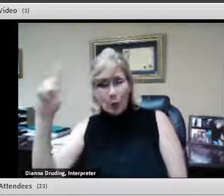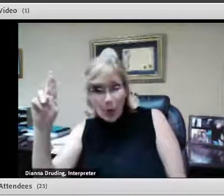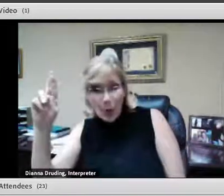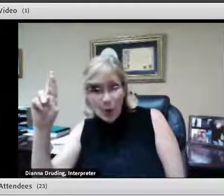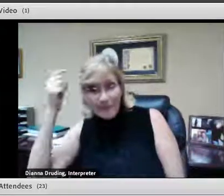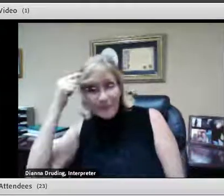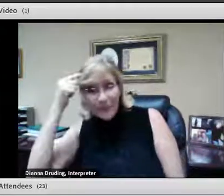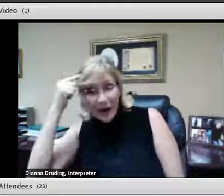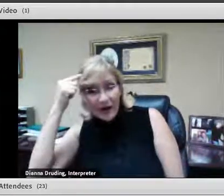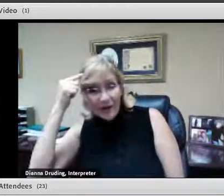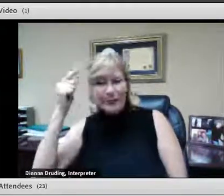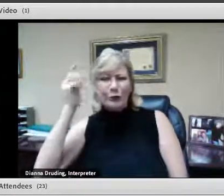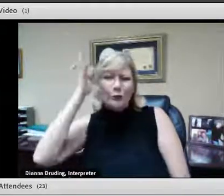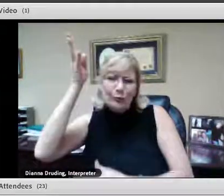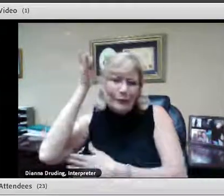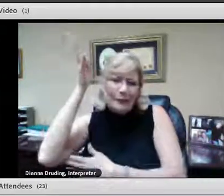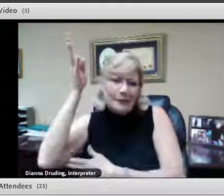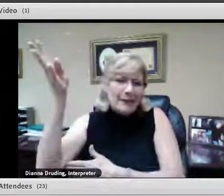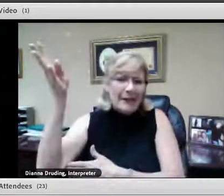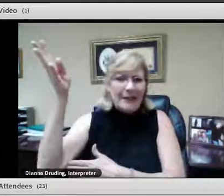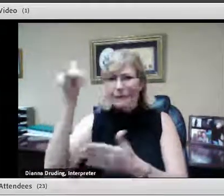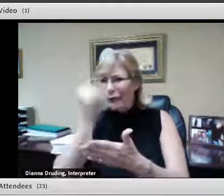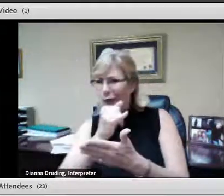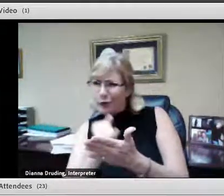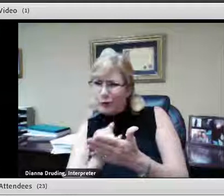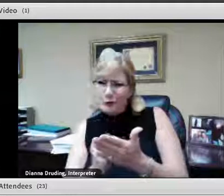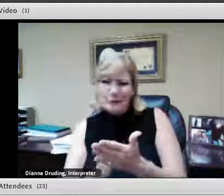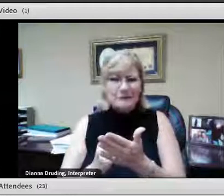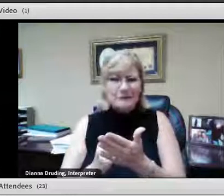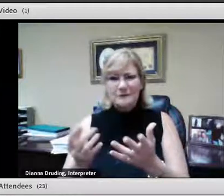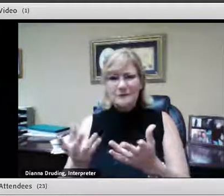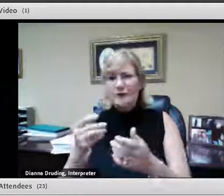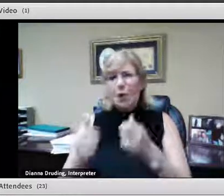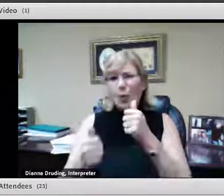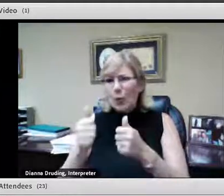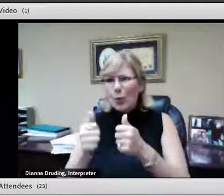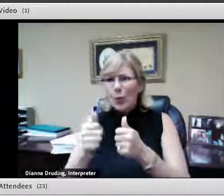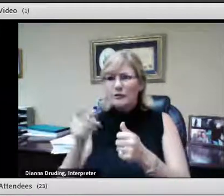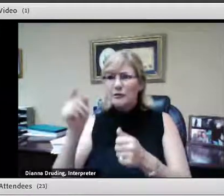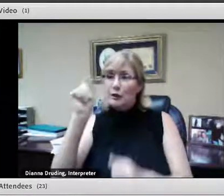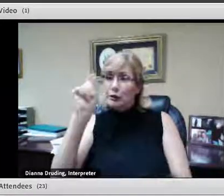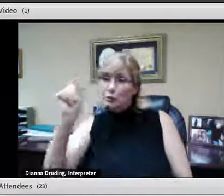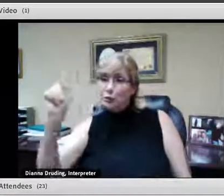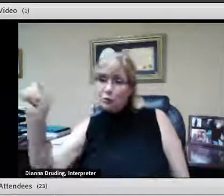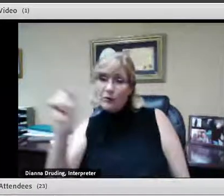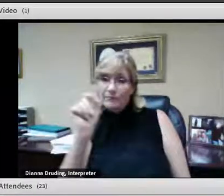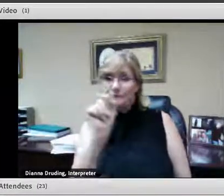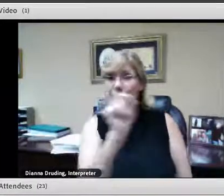more spacial, more artistic, and musical. So, we're going to go ahead and enable drawing for you guys.